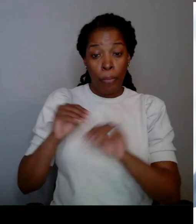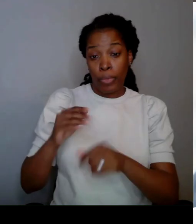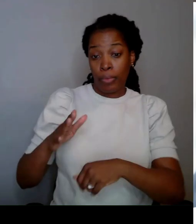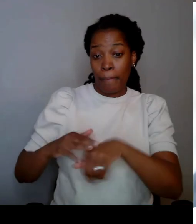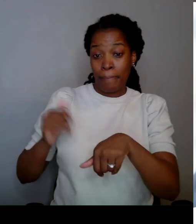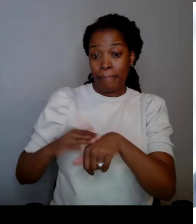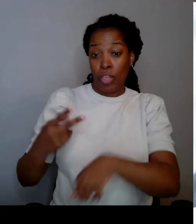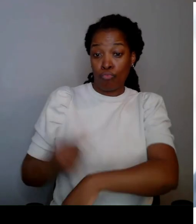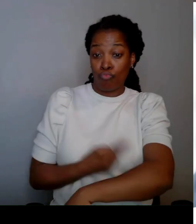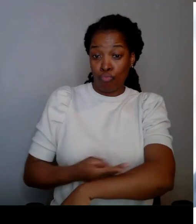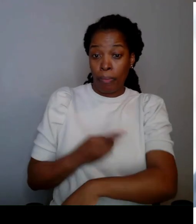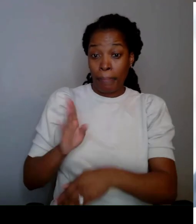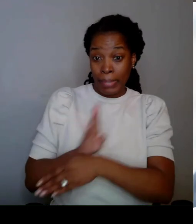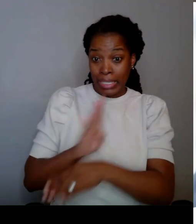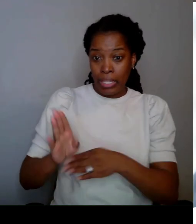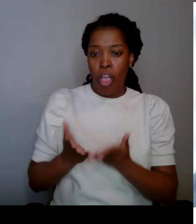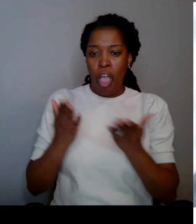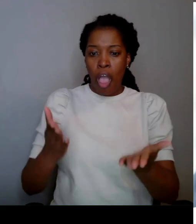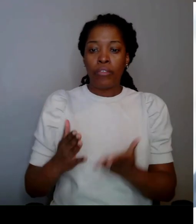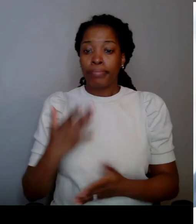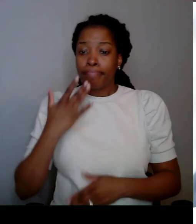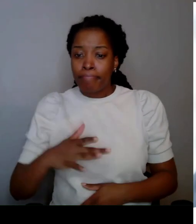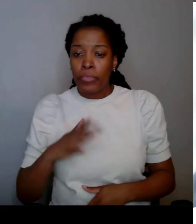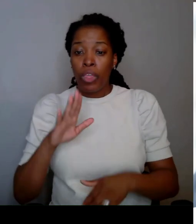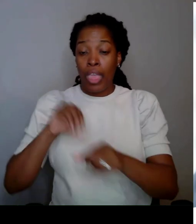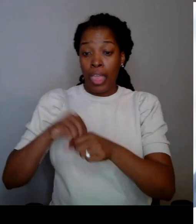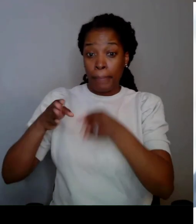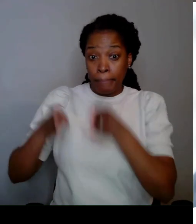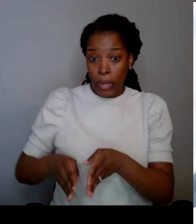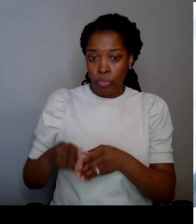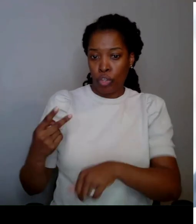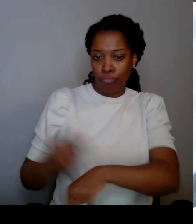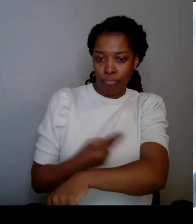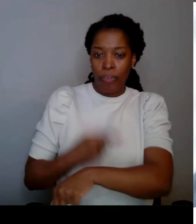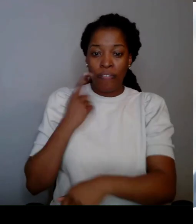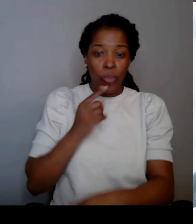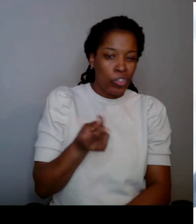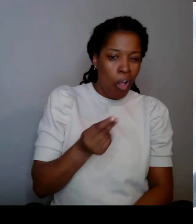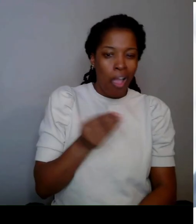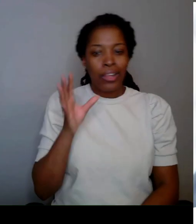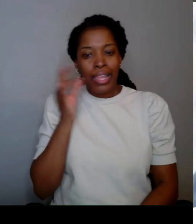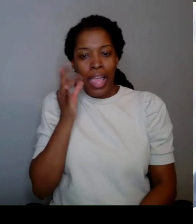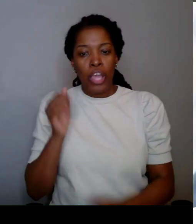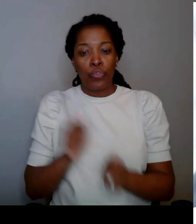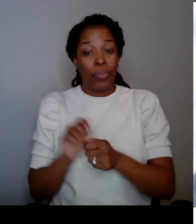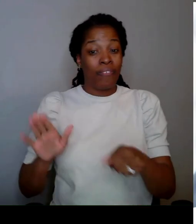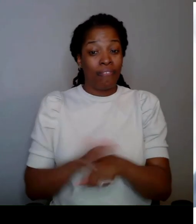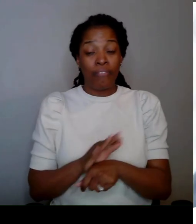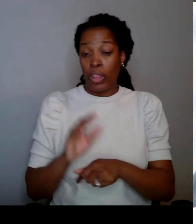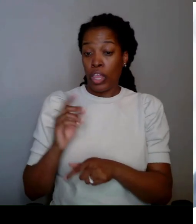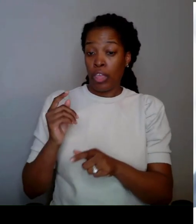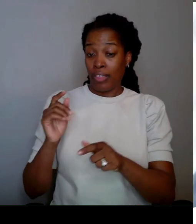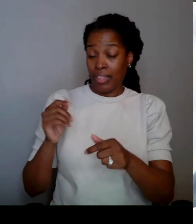Services include full grooming, nail trims, and specialty treatments and are provided at the customer's location.